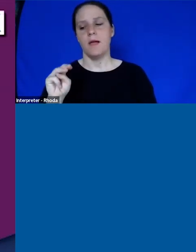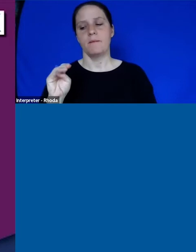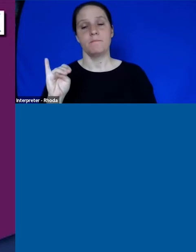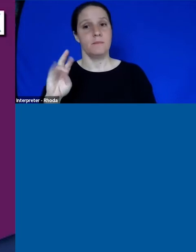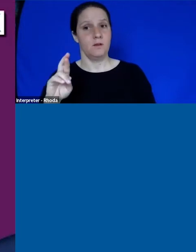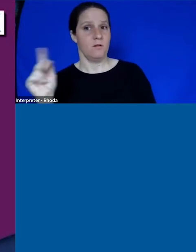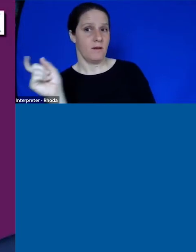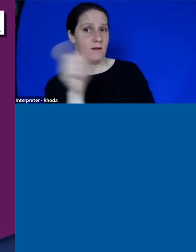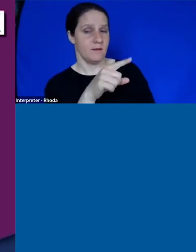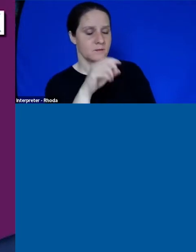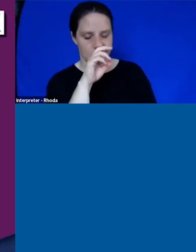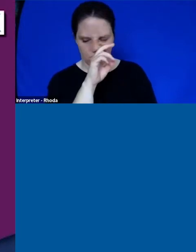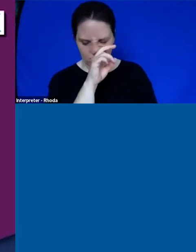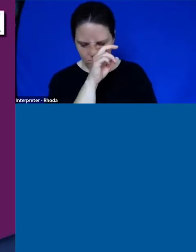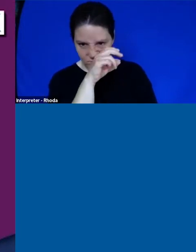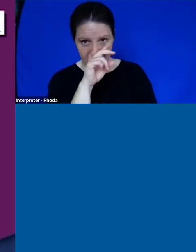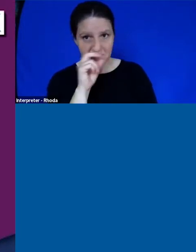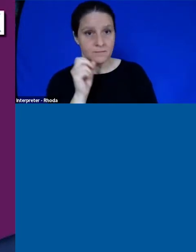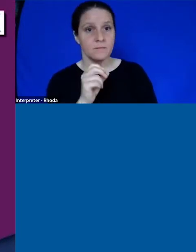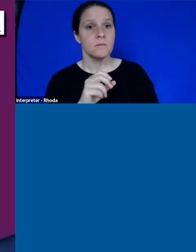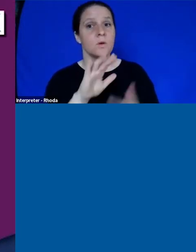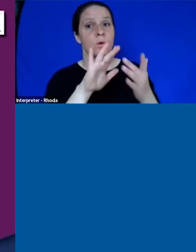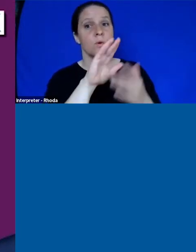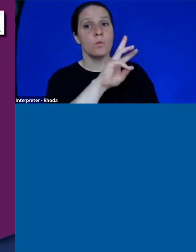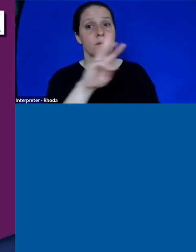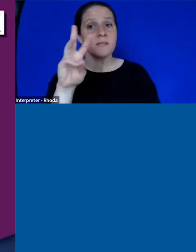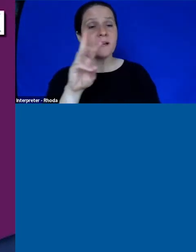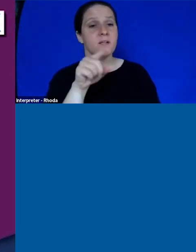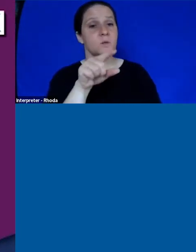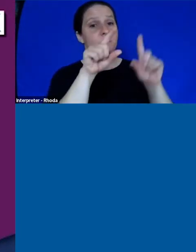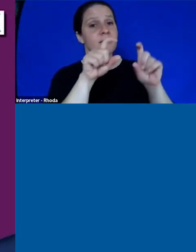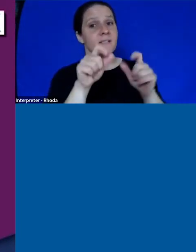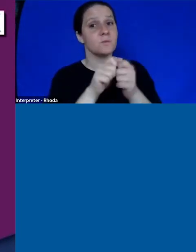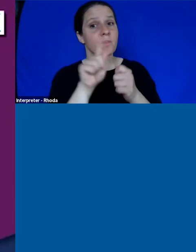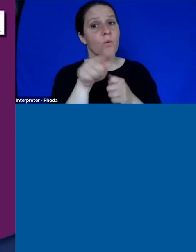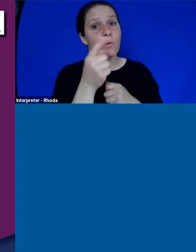did you test these websites with only one screen reader, for example, JAWS?